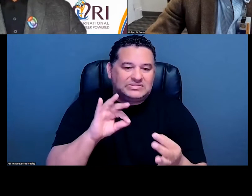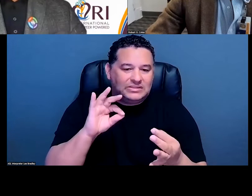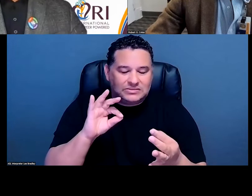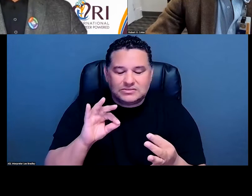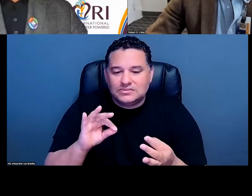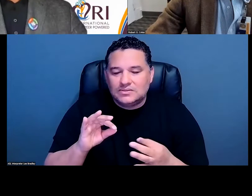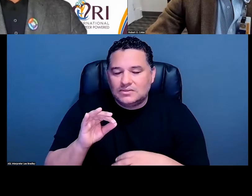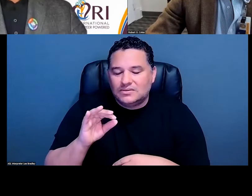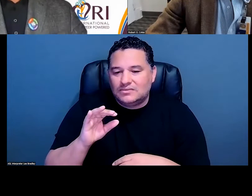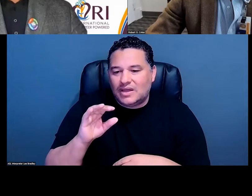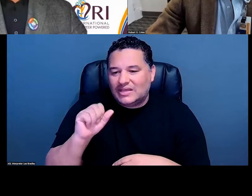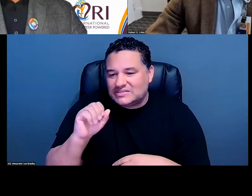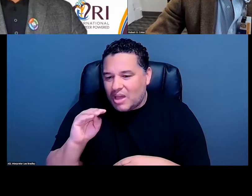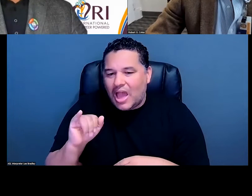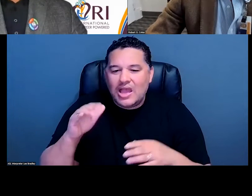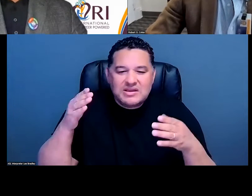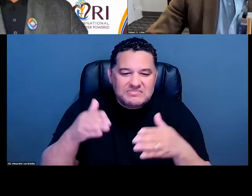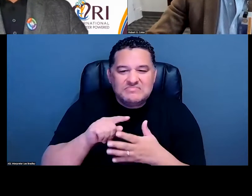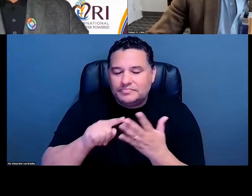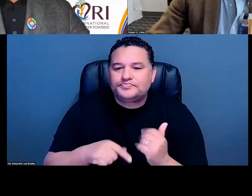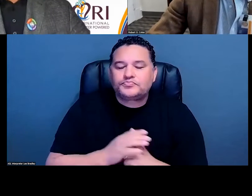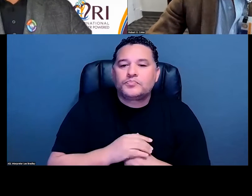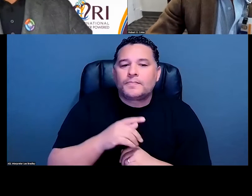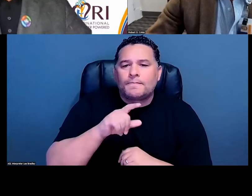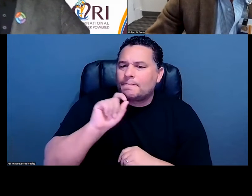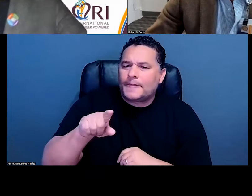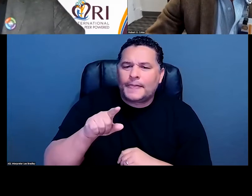, ADVISER, LAI CENTER OF EXCELLENCE.